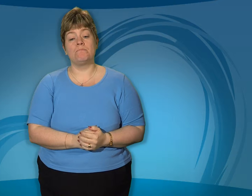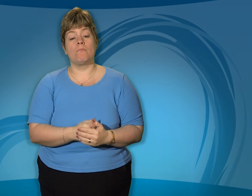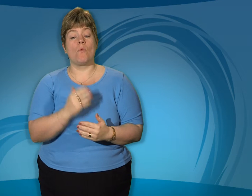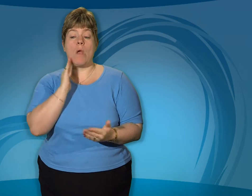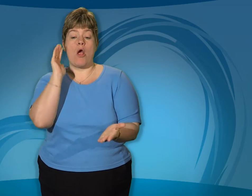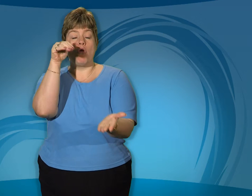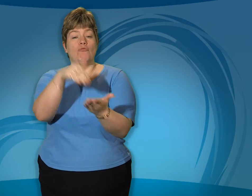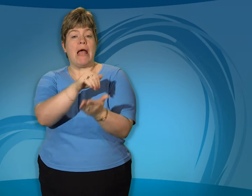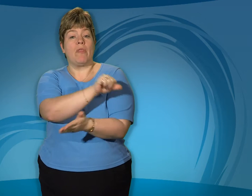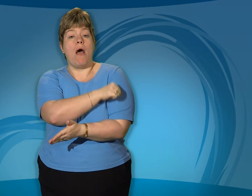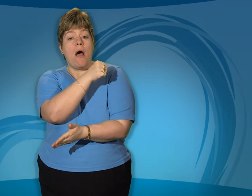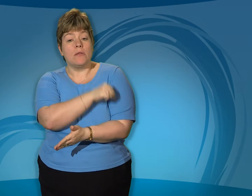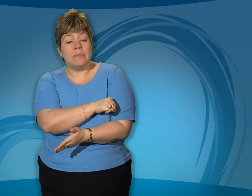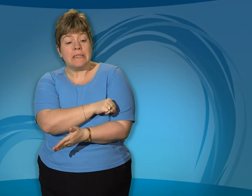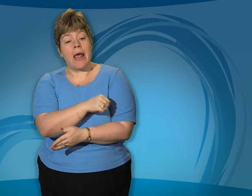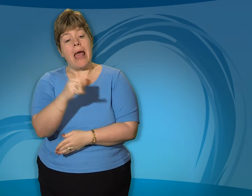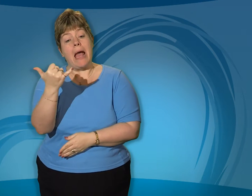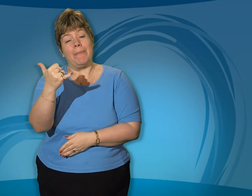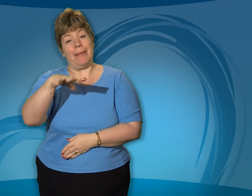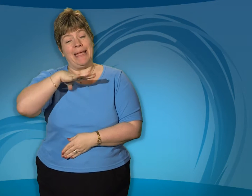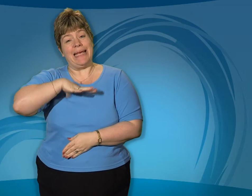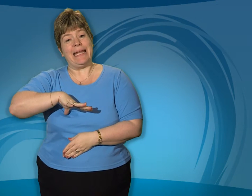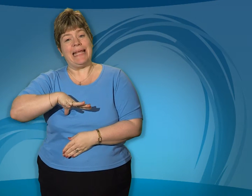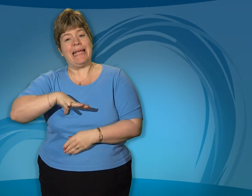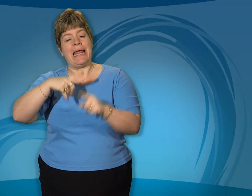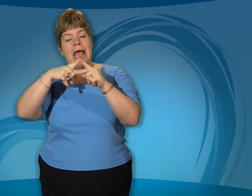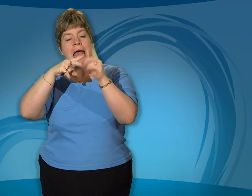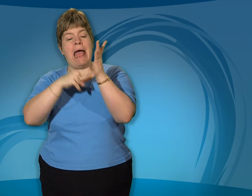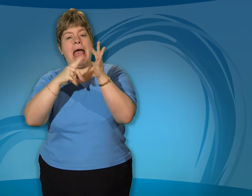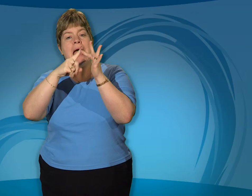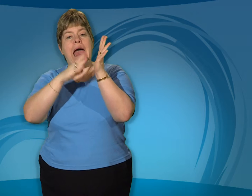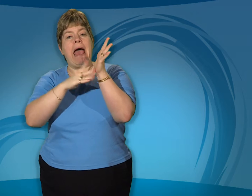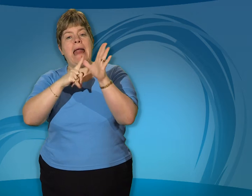You may be given an enema on the day if you have not been sent bowel preparation.